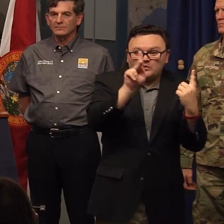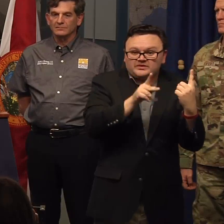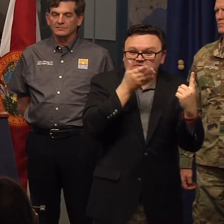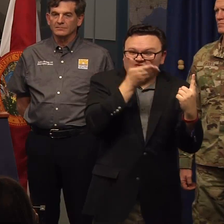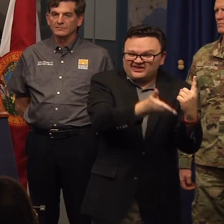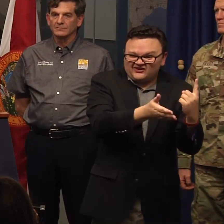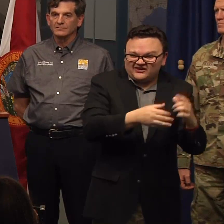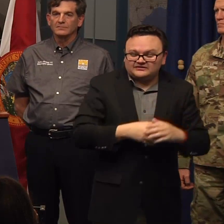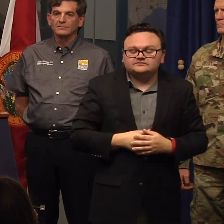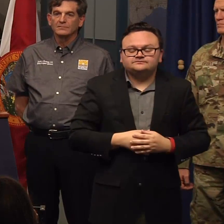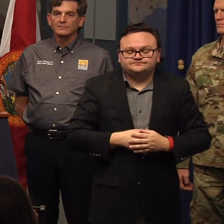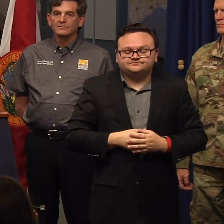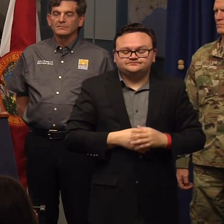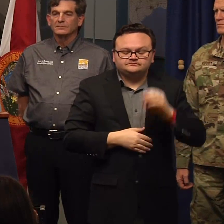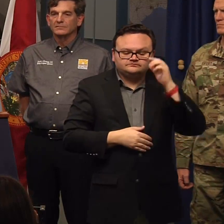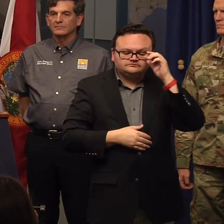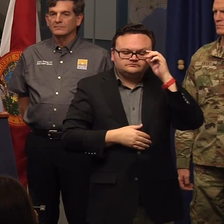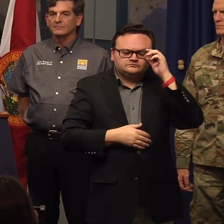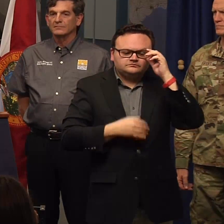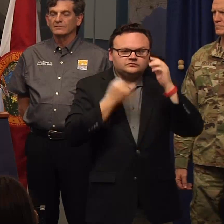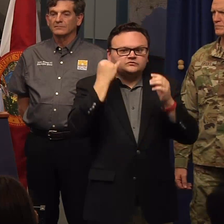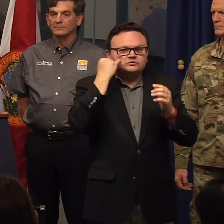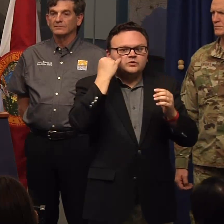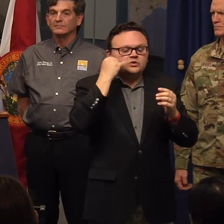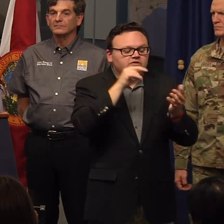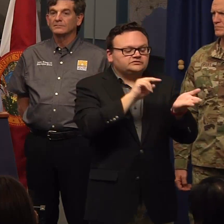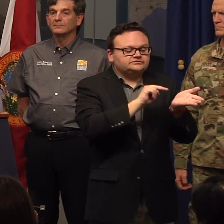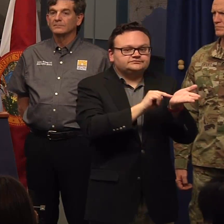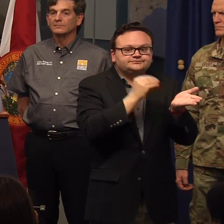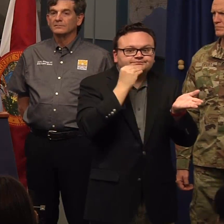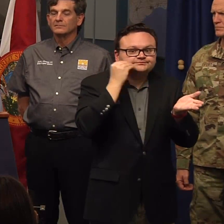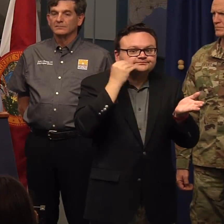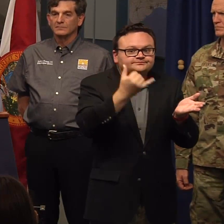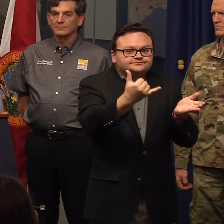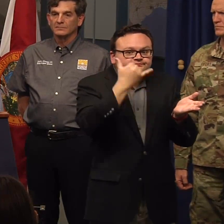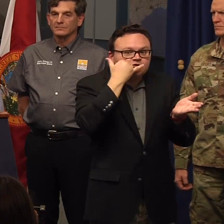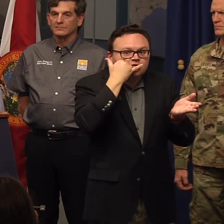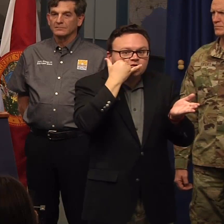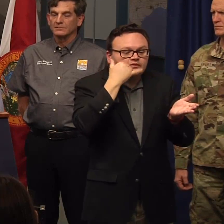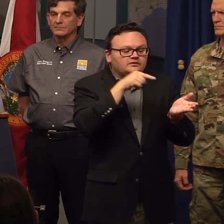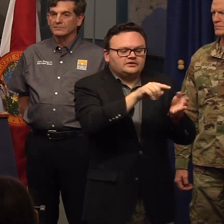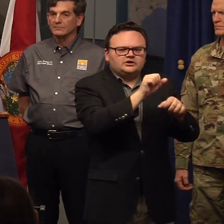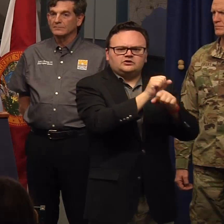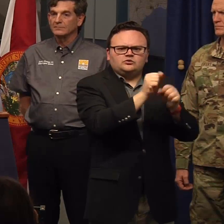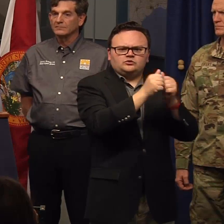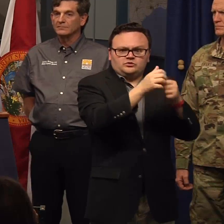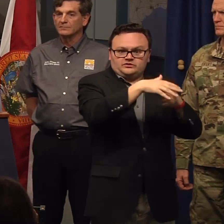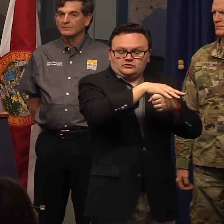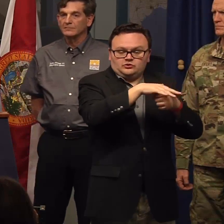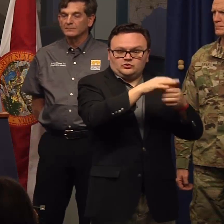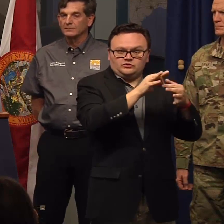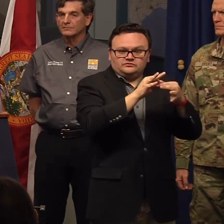NEEDS TO BETESTING OF ALL THE RESIDENTS IN FACILITIES WHERE